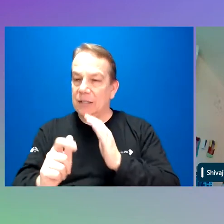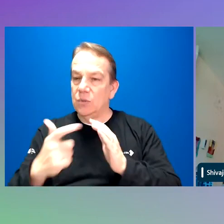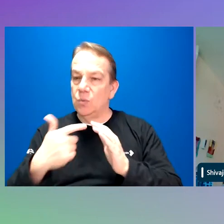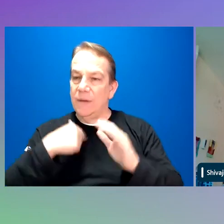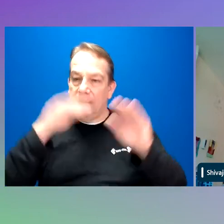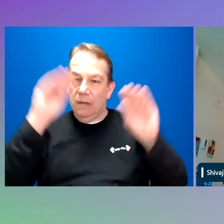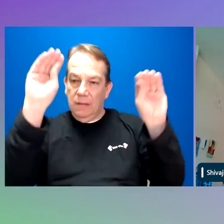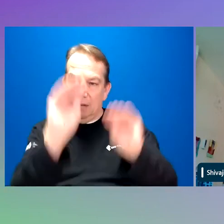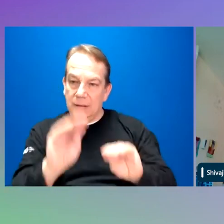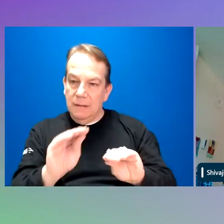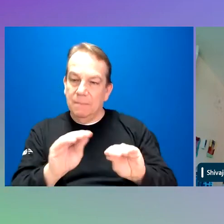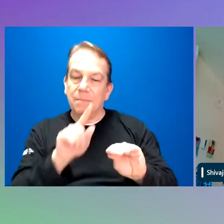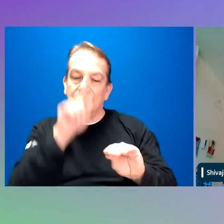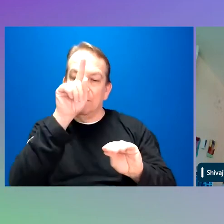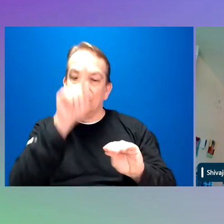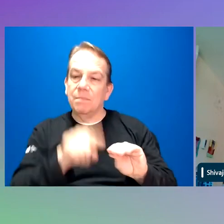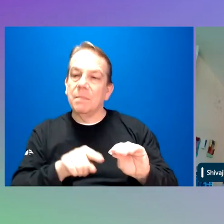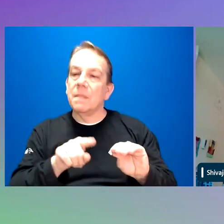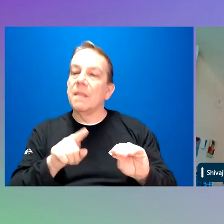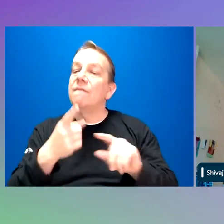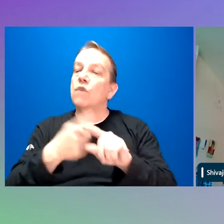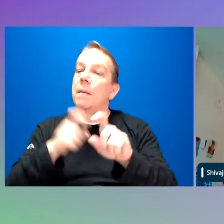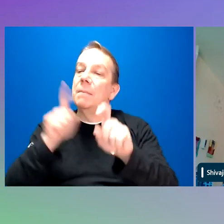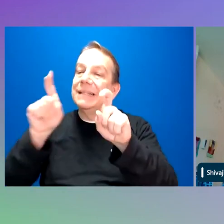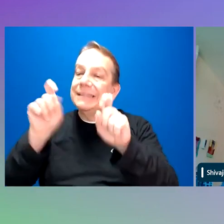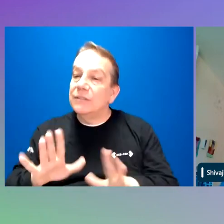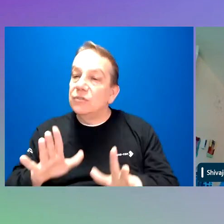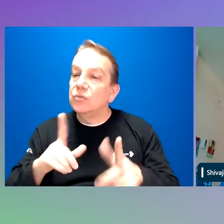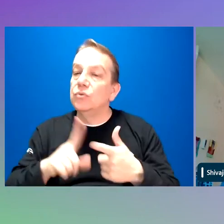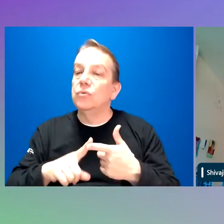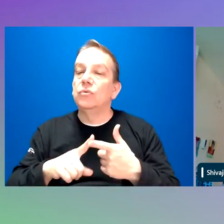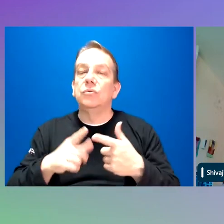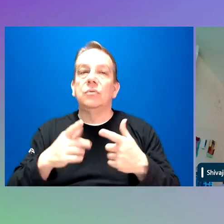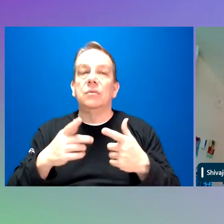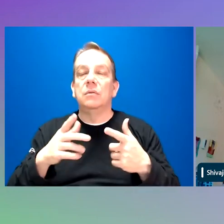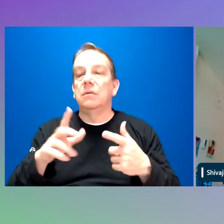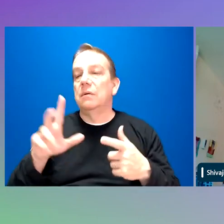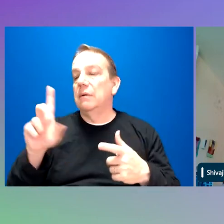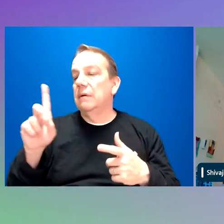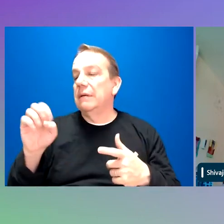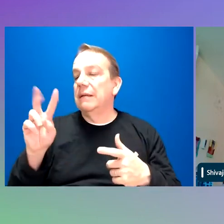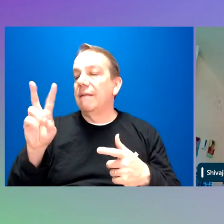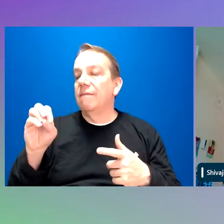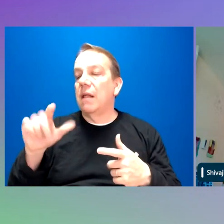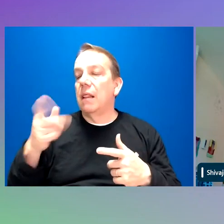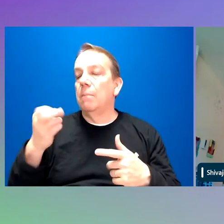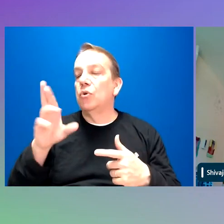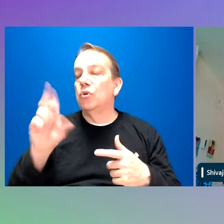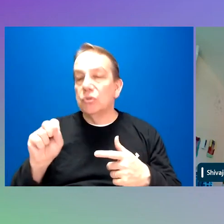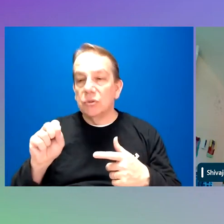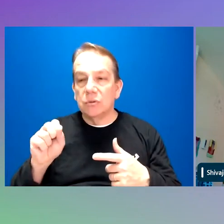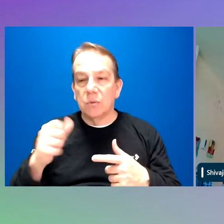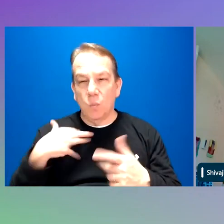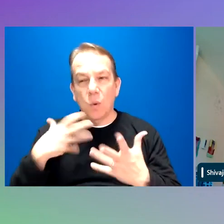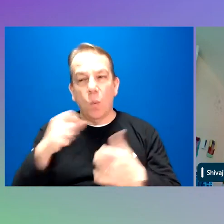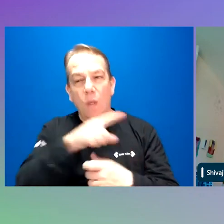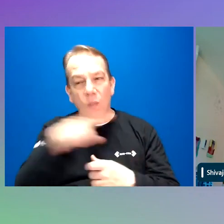developers as, uh, we want our